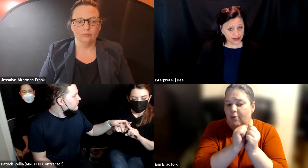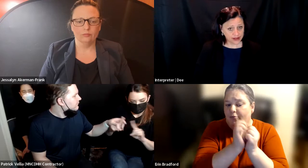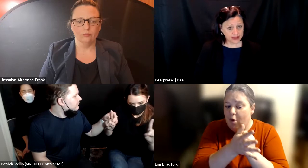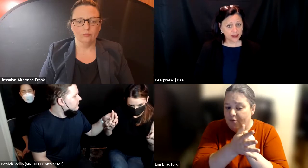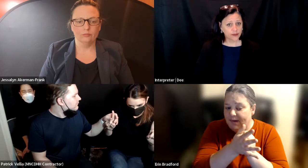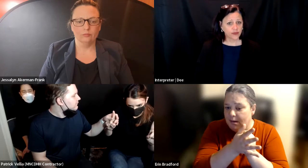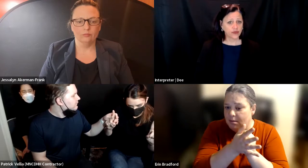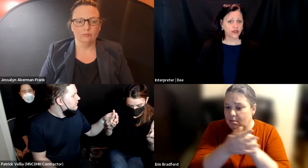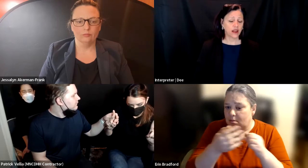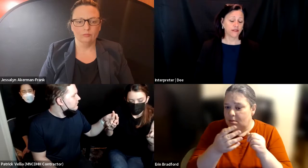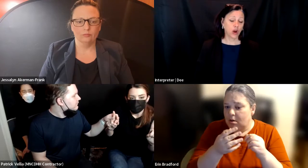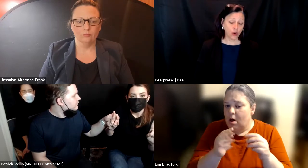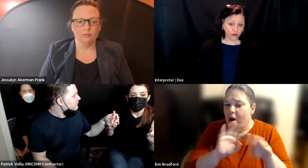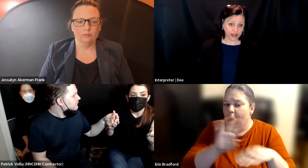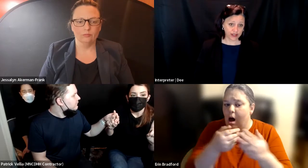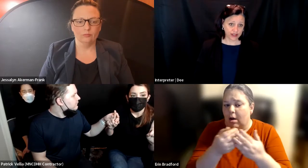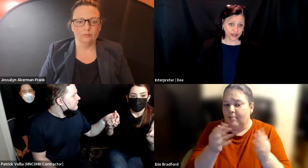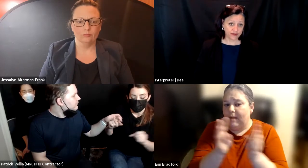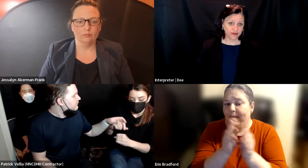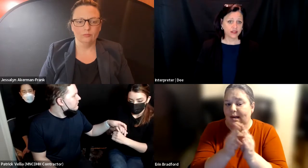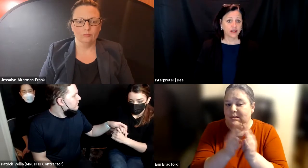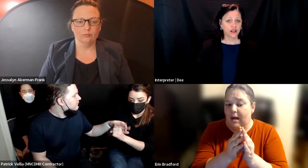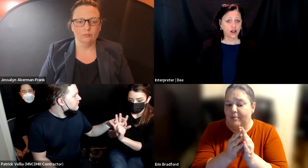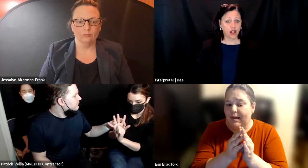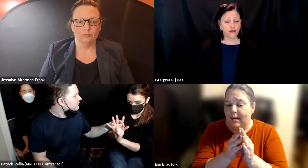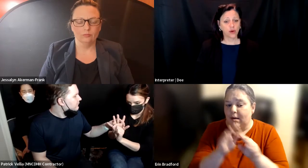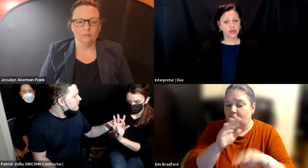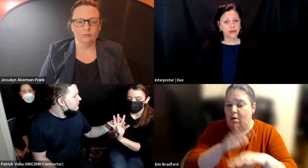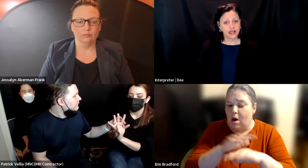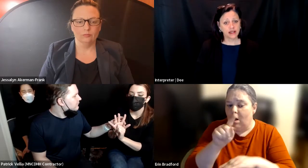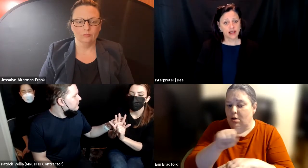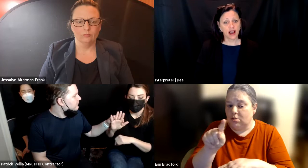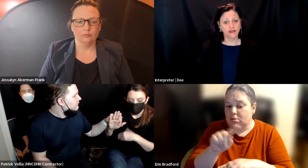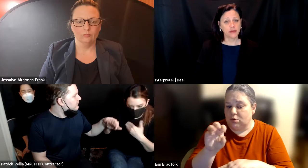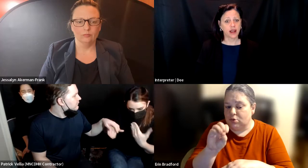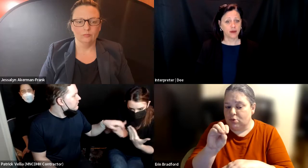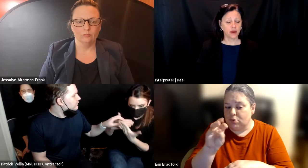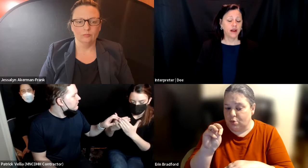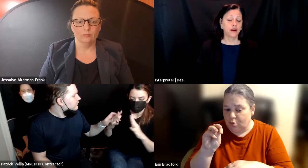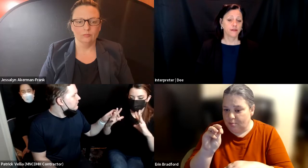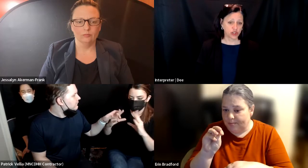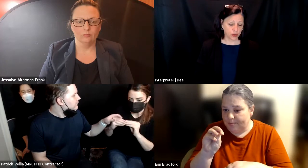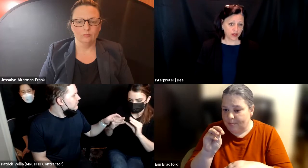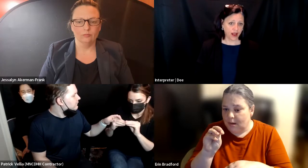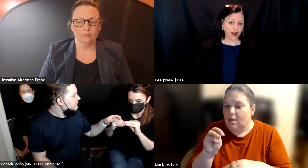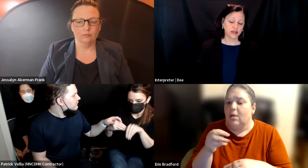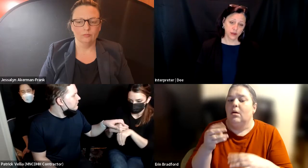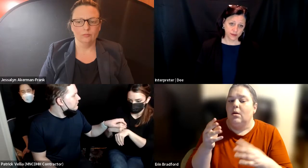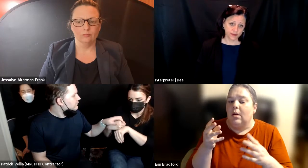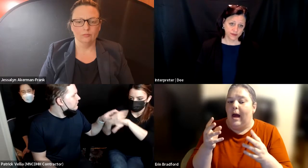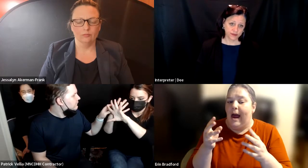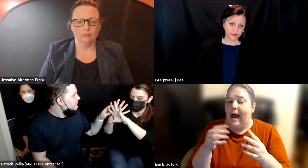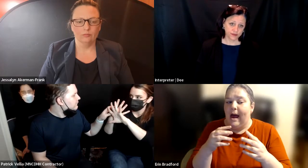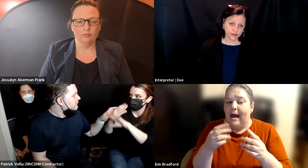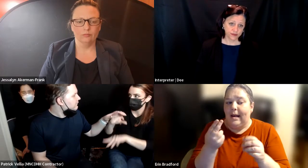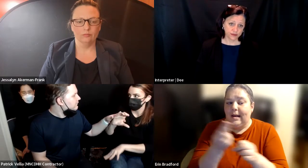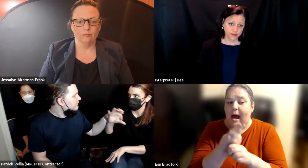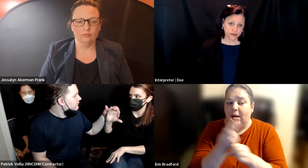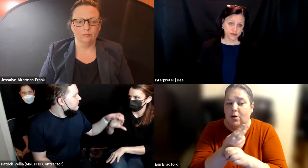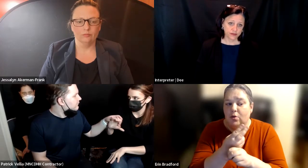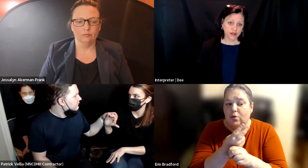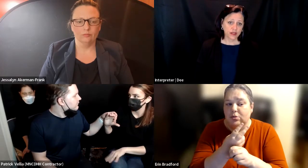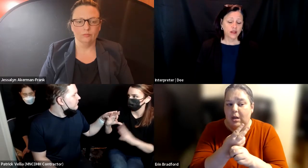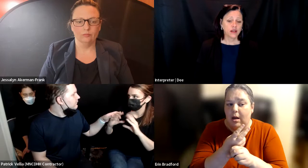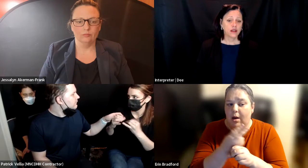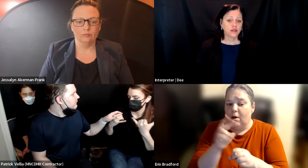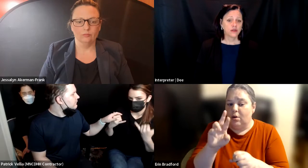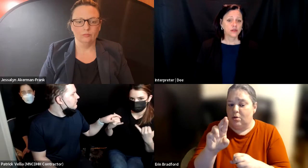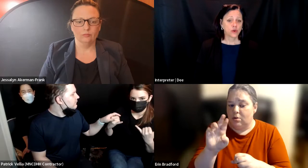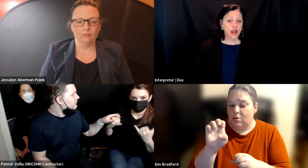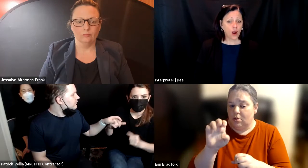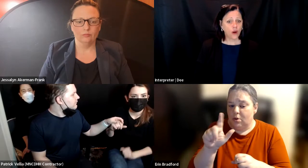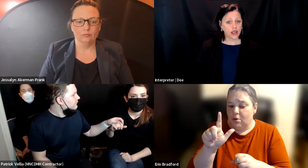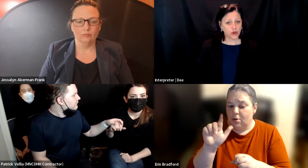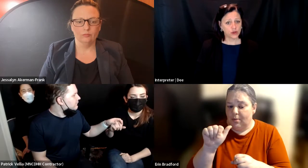being said.